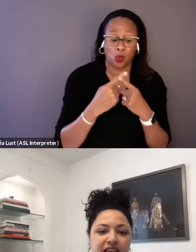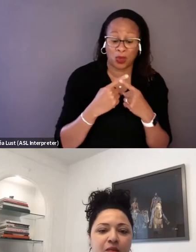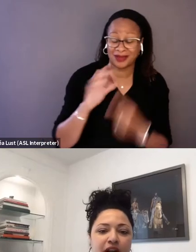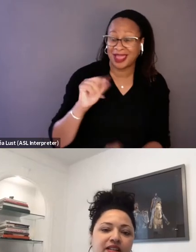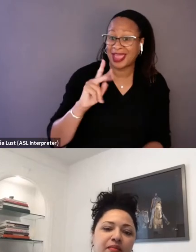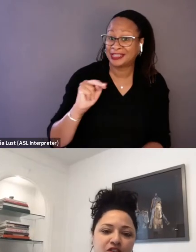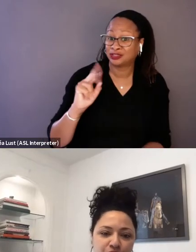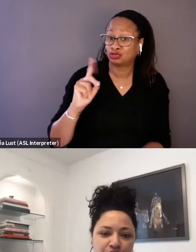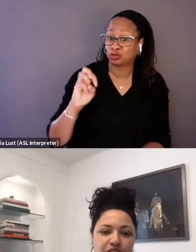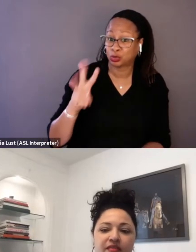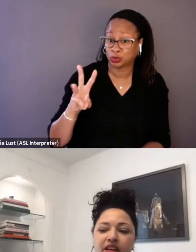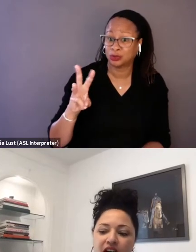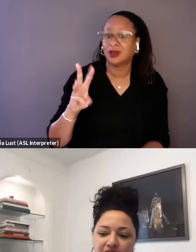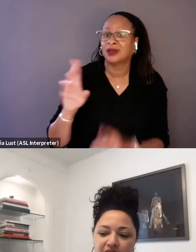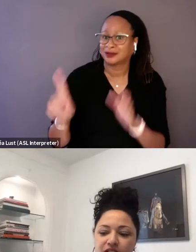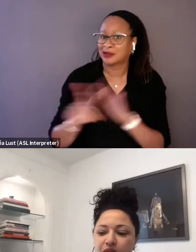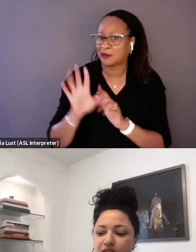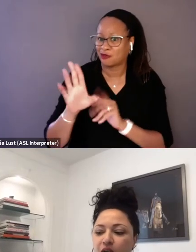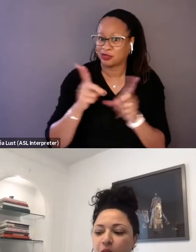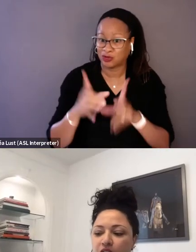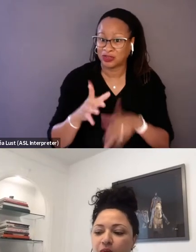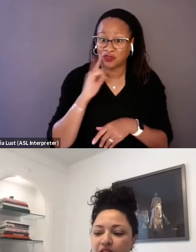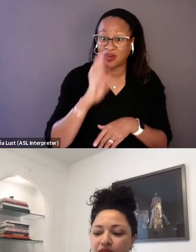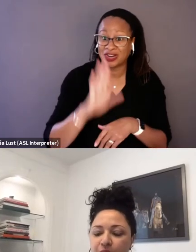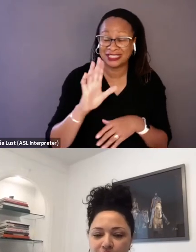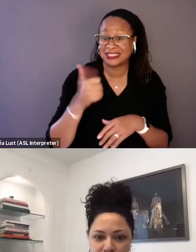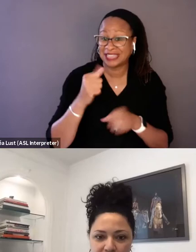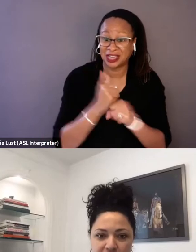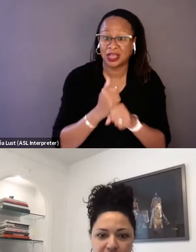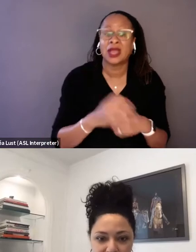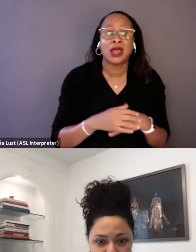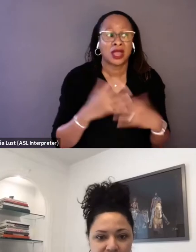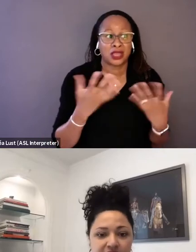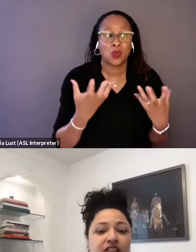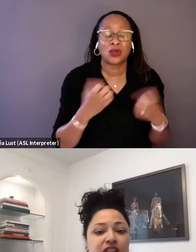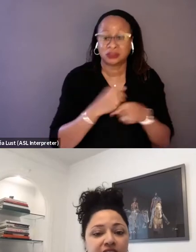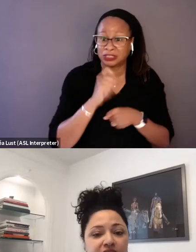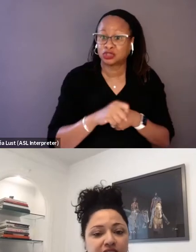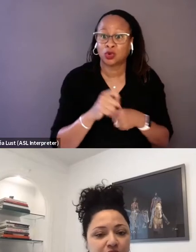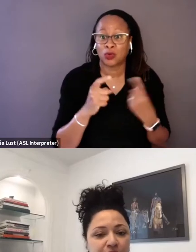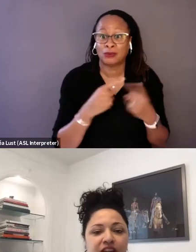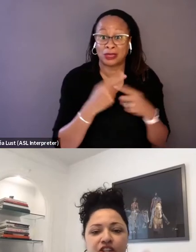He wanted to make sure that an audience would walk away from watching the 60s, his interpretation,